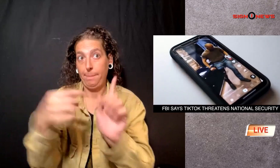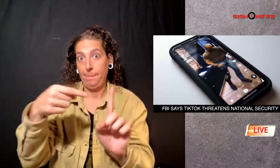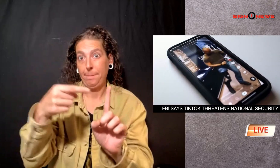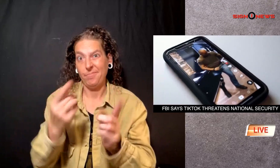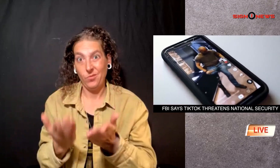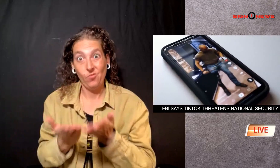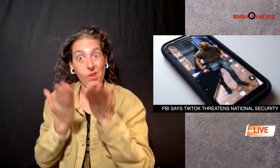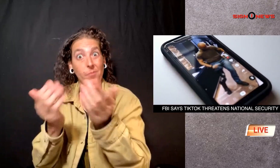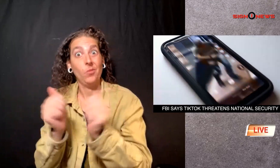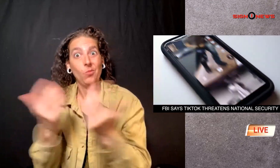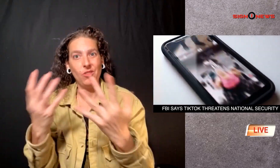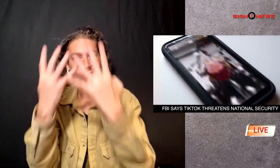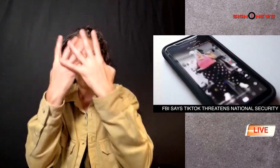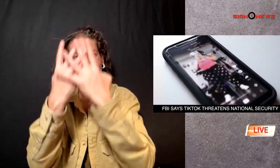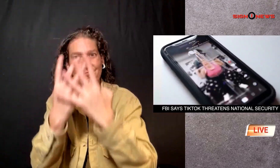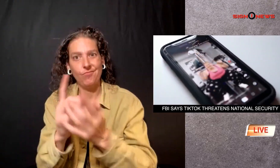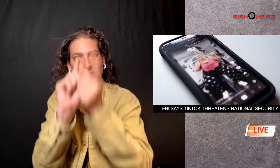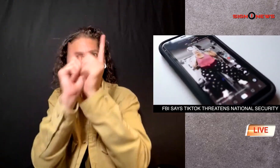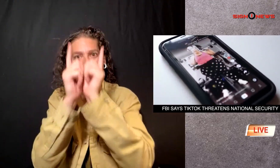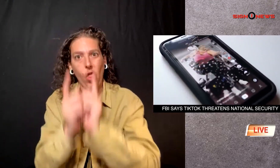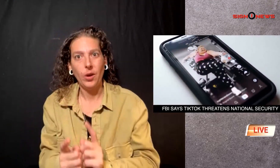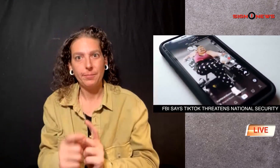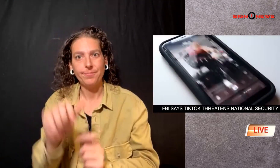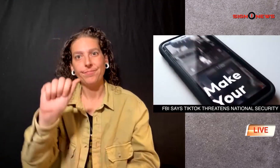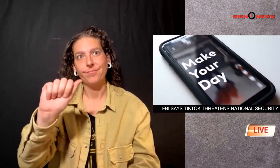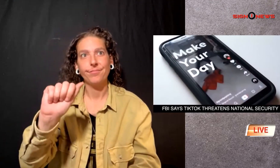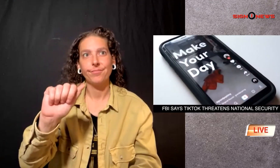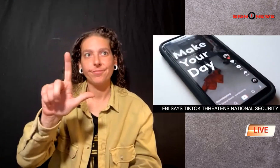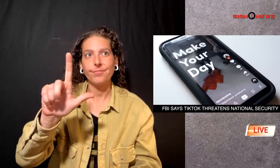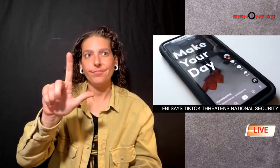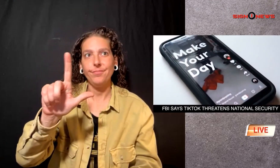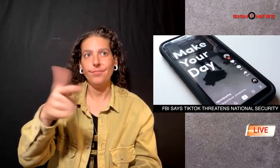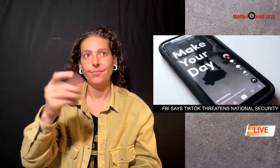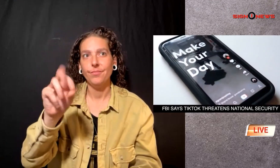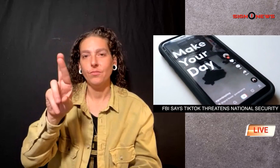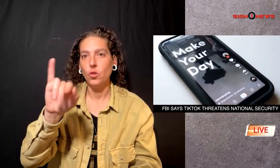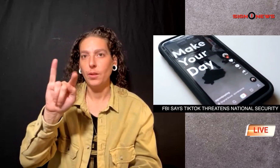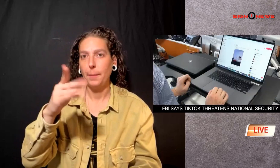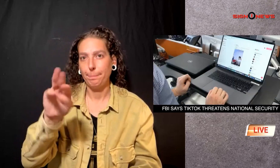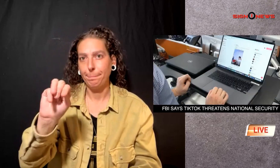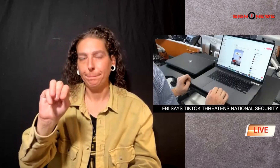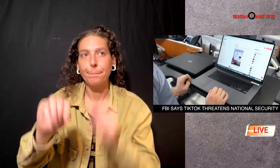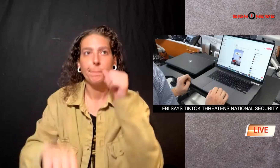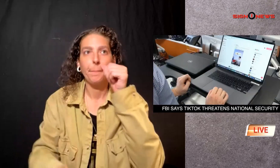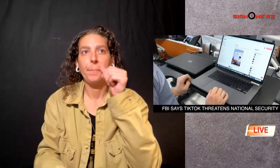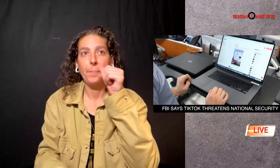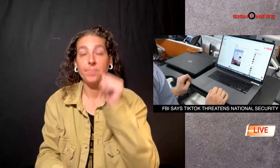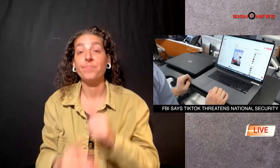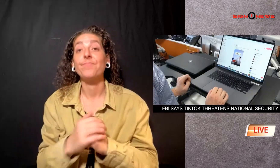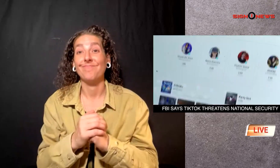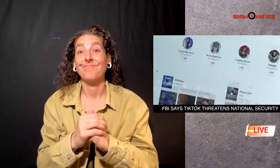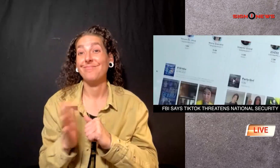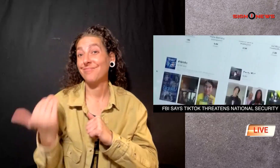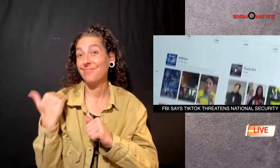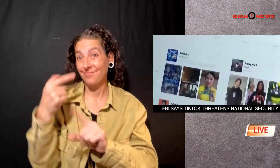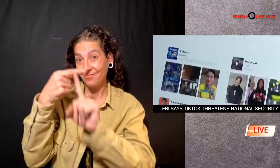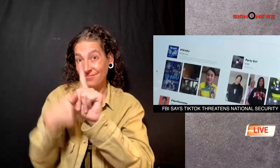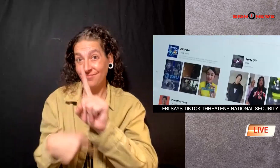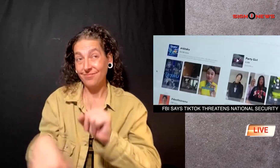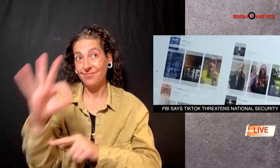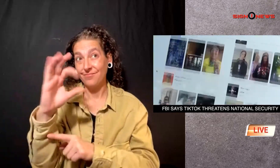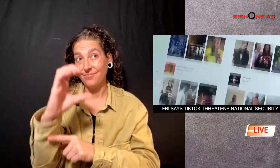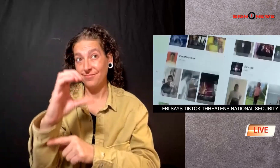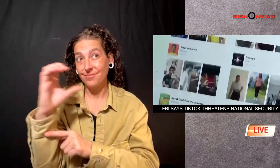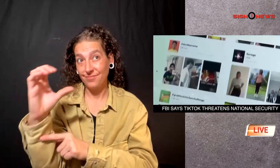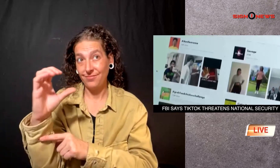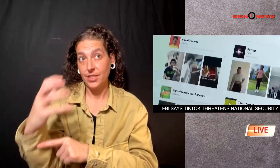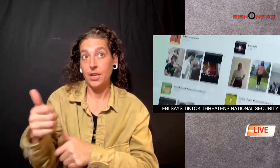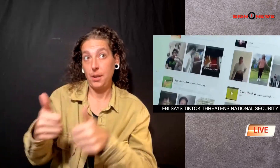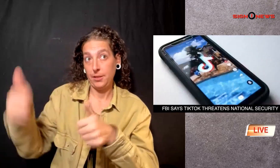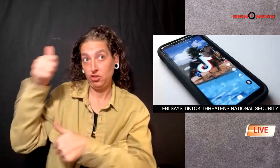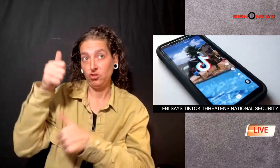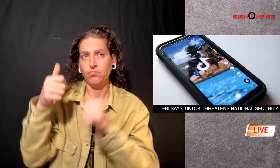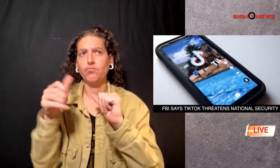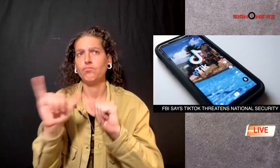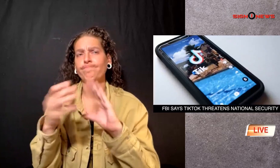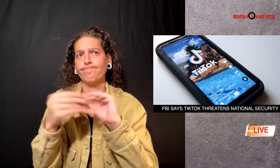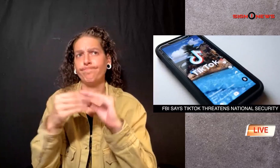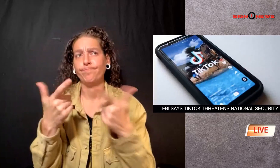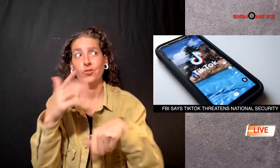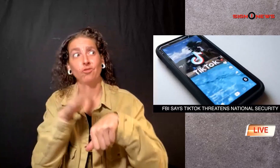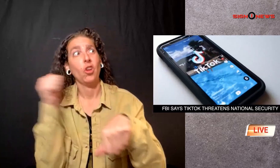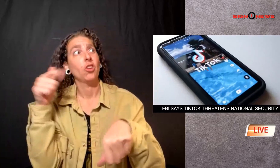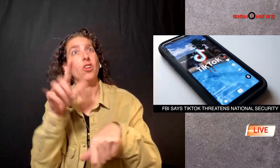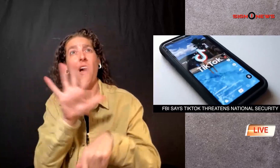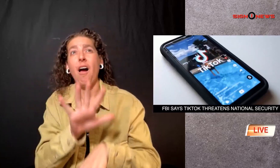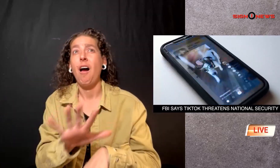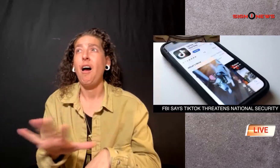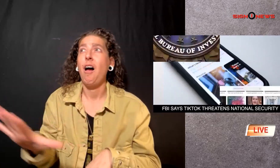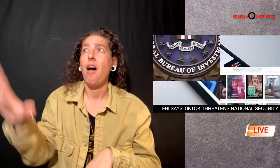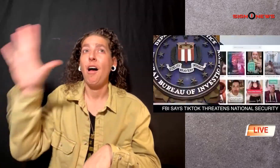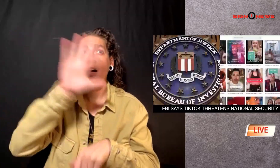recommendation algorithm last month the FCC Commissioner also called